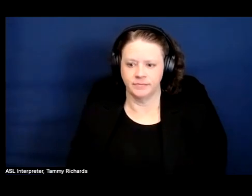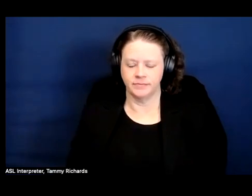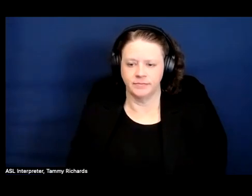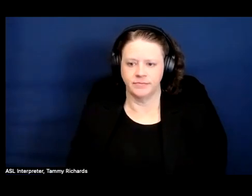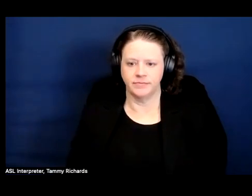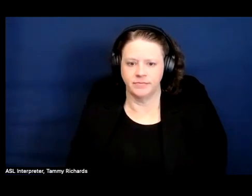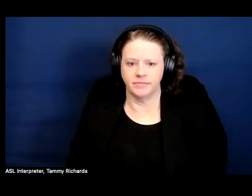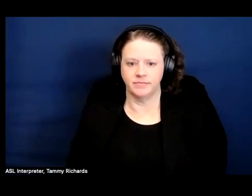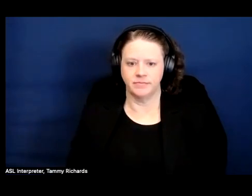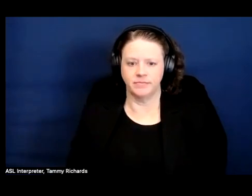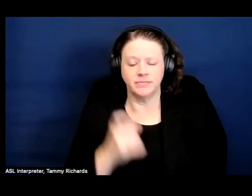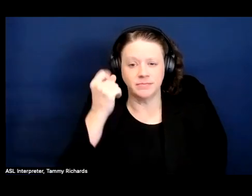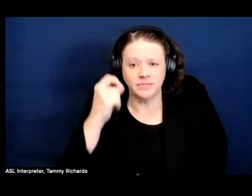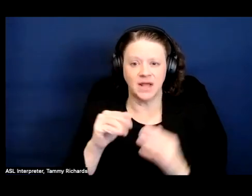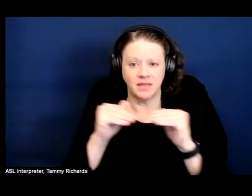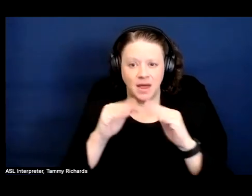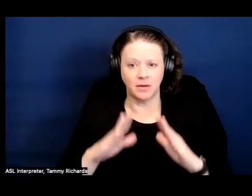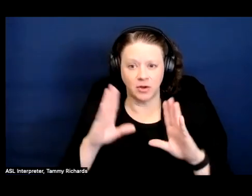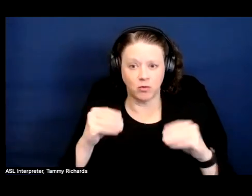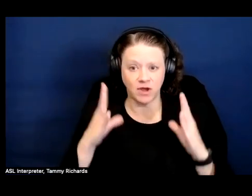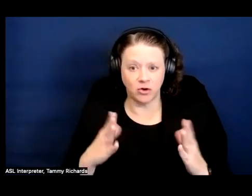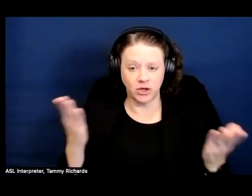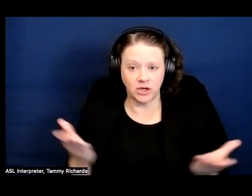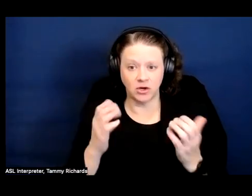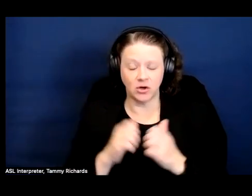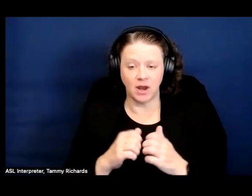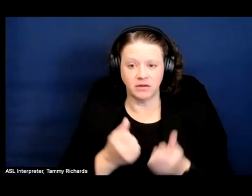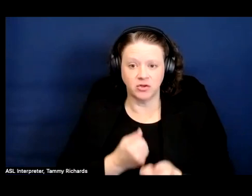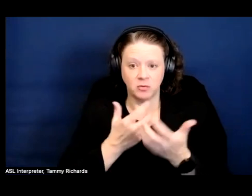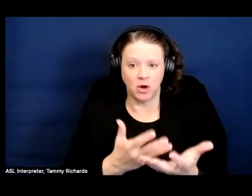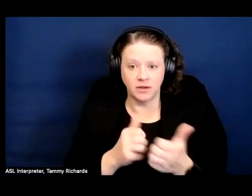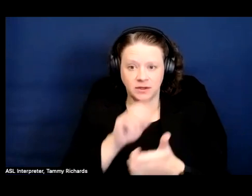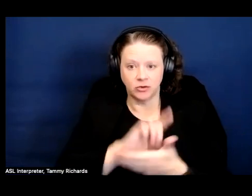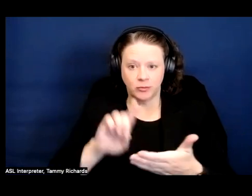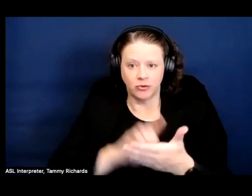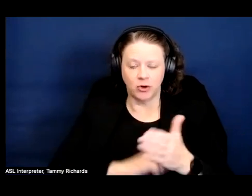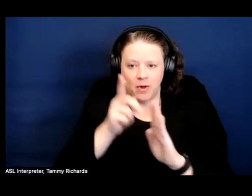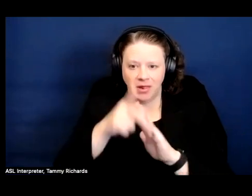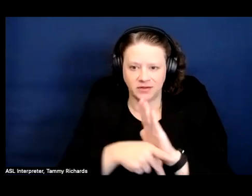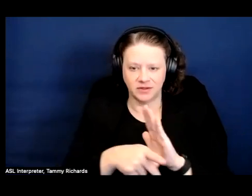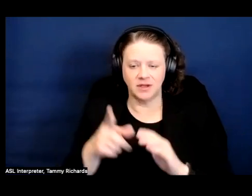or trying to apply there. So that definition of discriminatory statement is pretty broad.